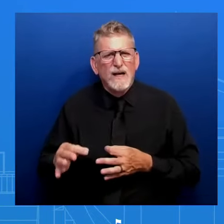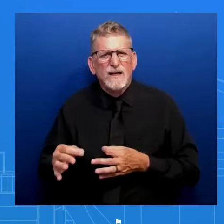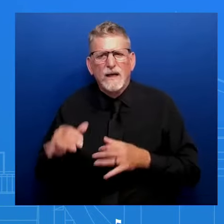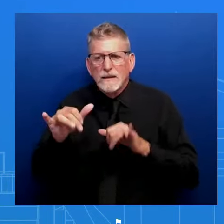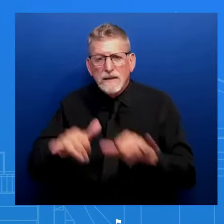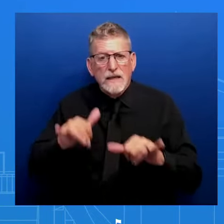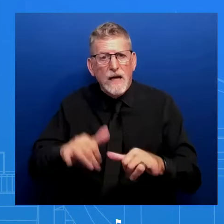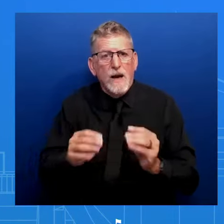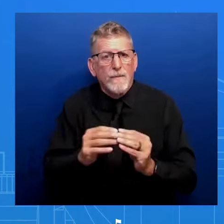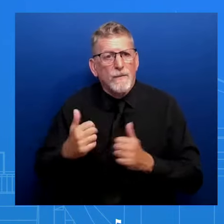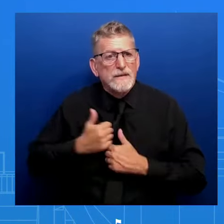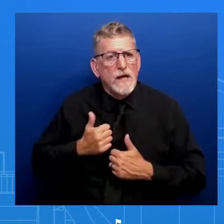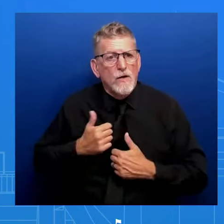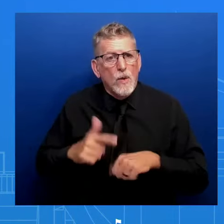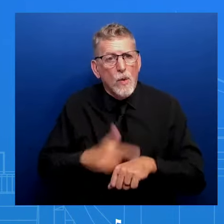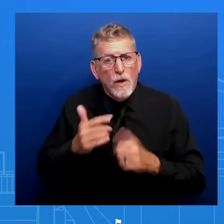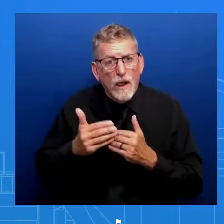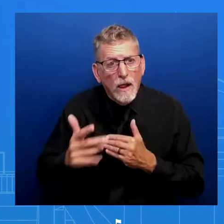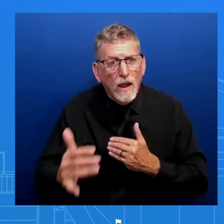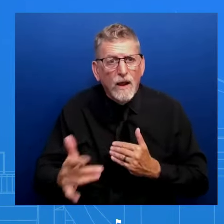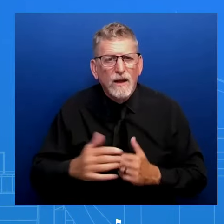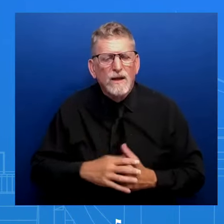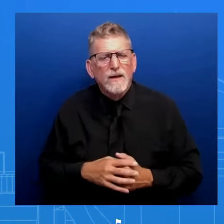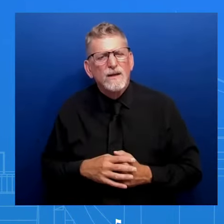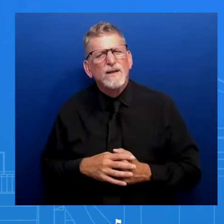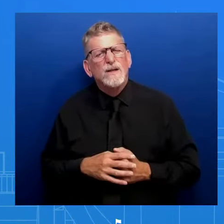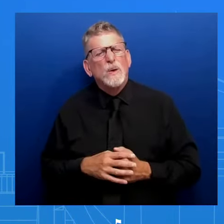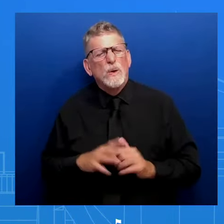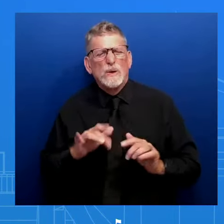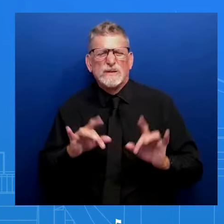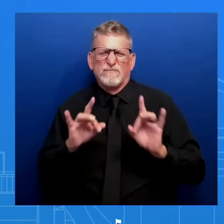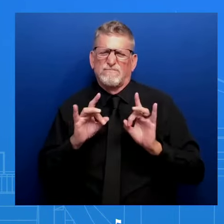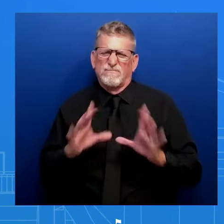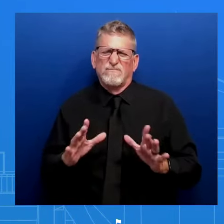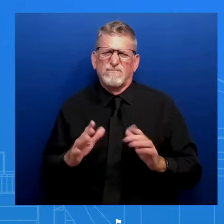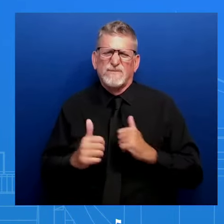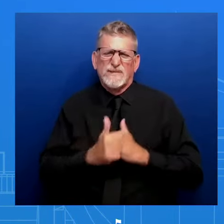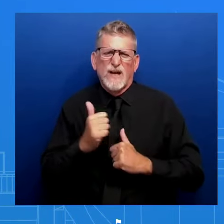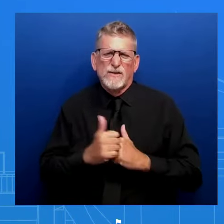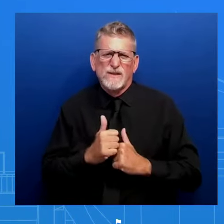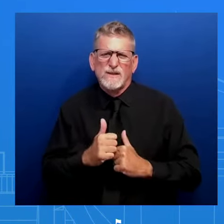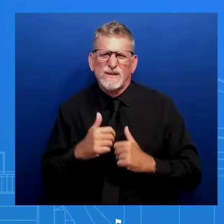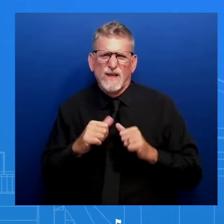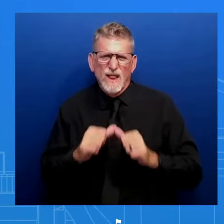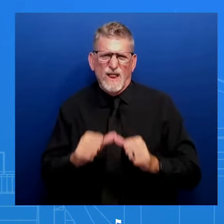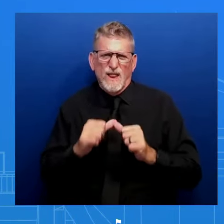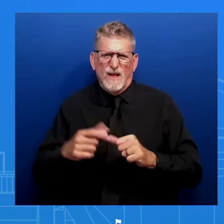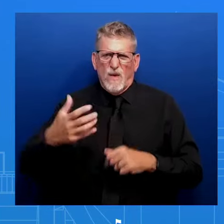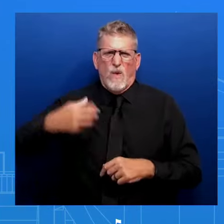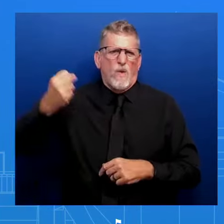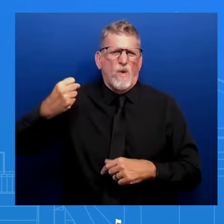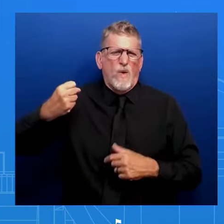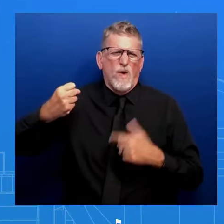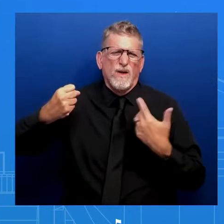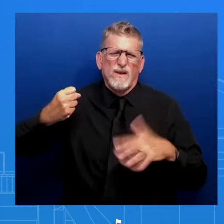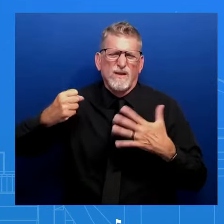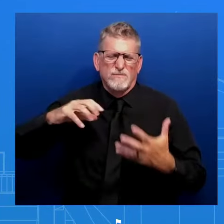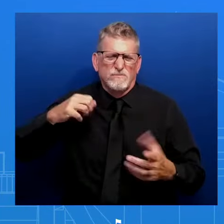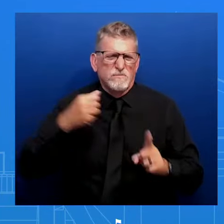while this very dangerous hold persists. And some will inevitably start voting with their feet. And they just won't be able to do that